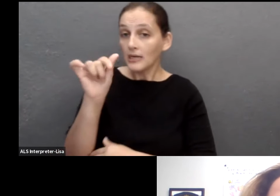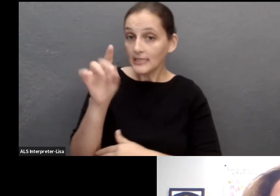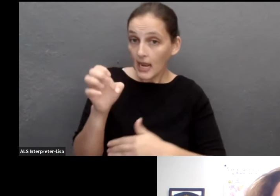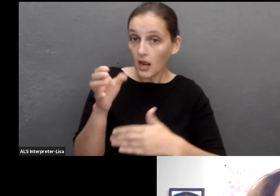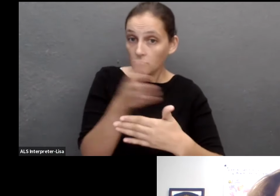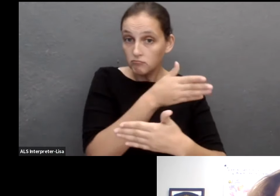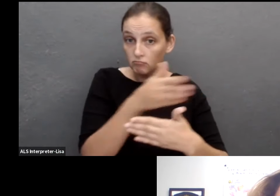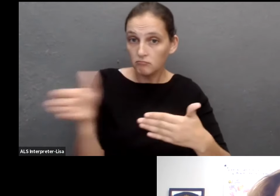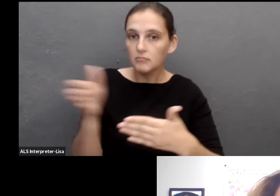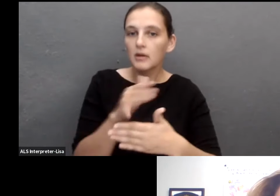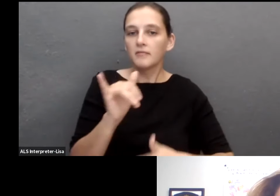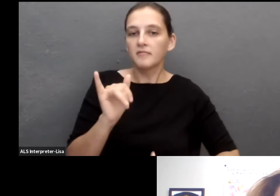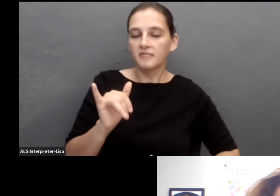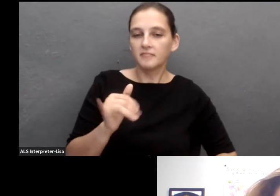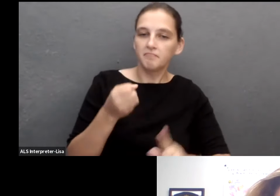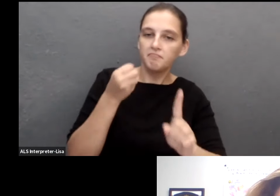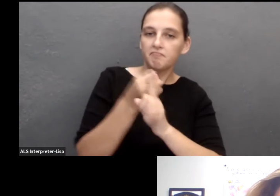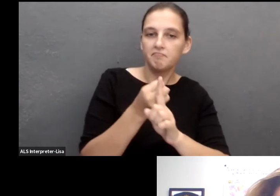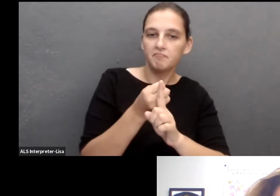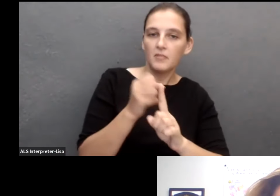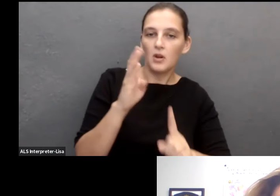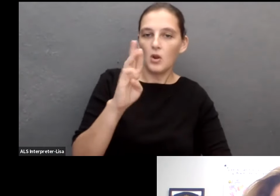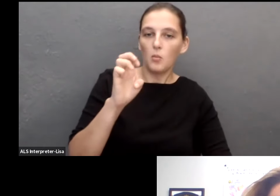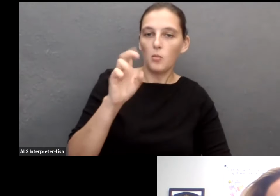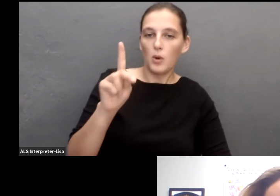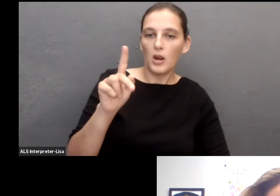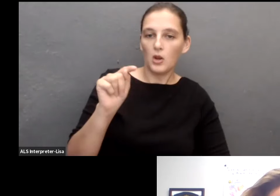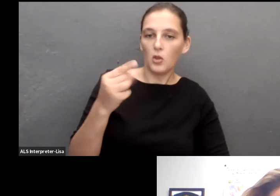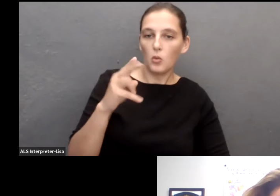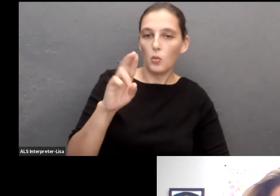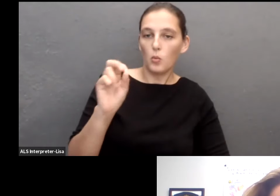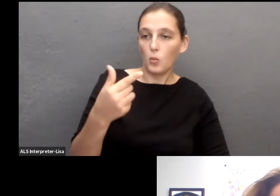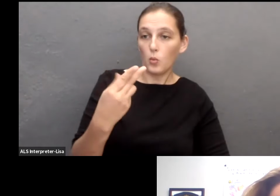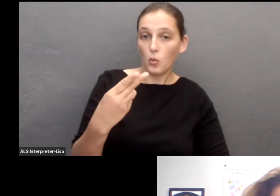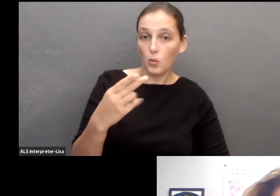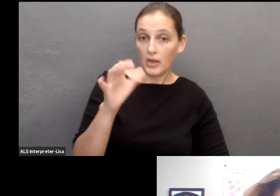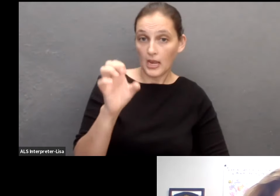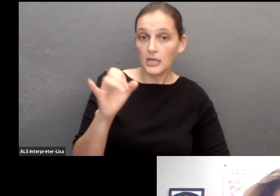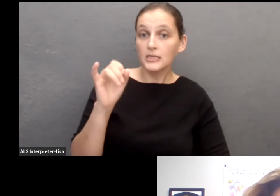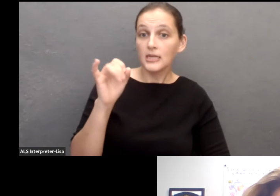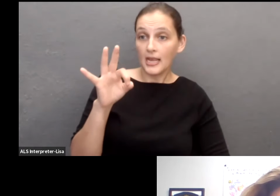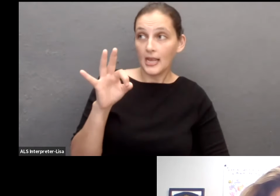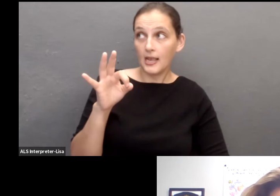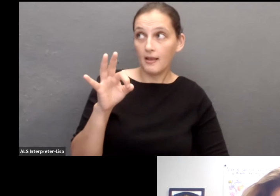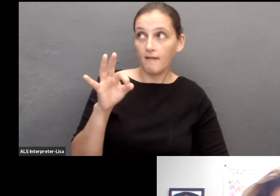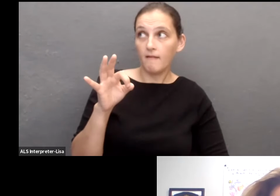so a breakthrough case we consider you a breakthrough case, if you get COVID two weeks after you've